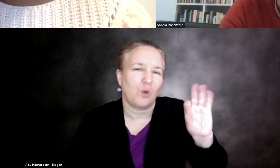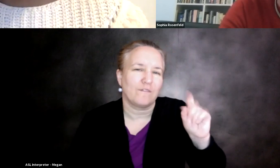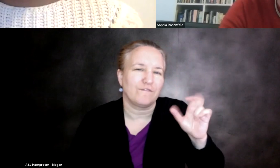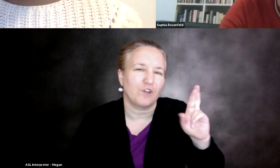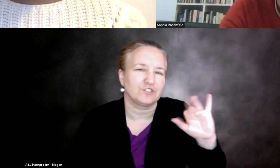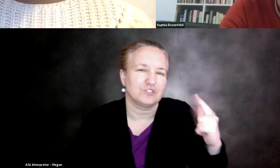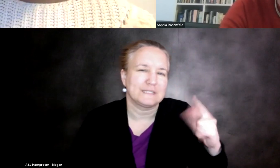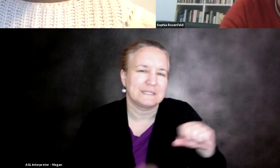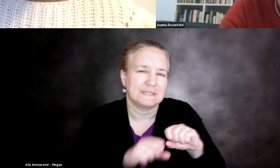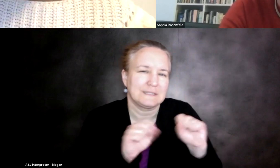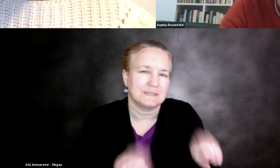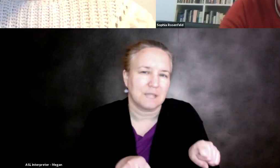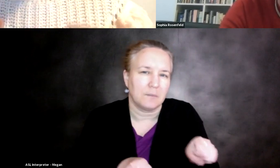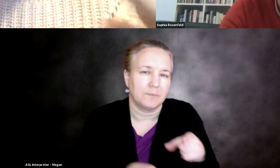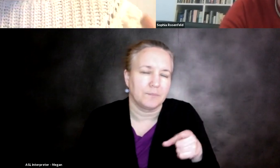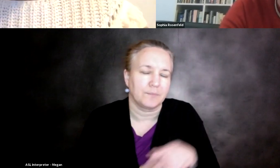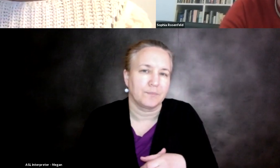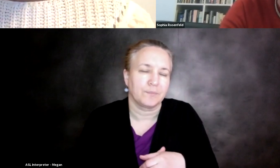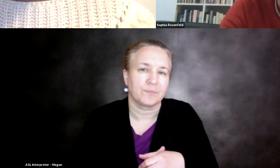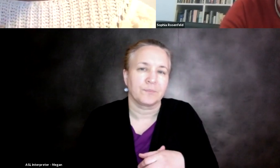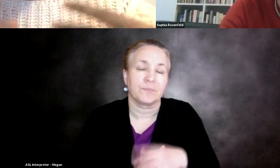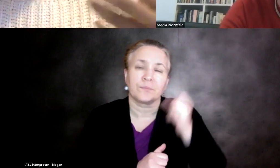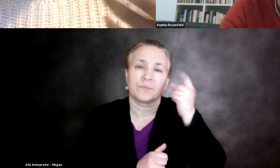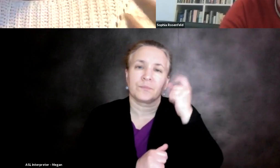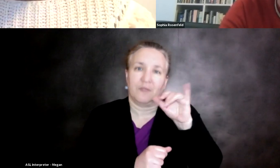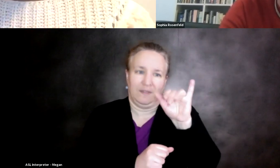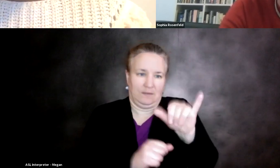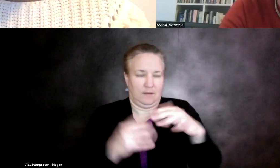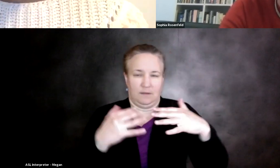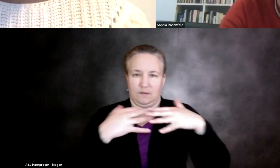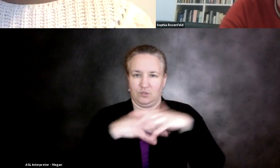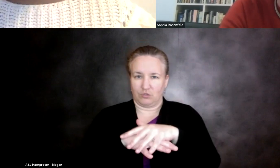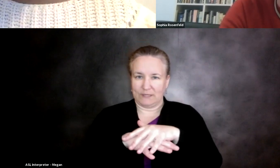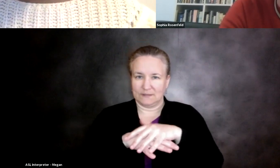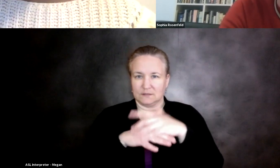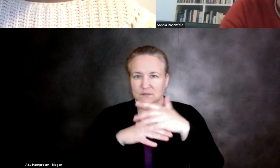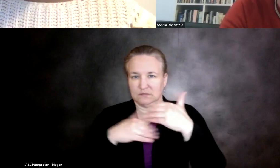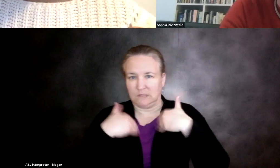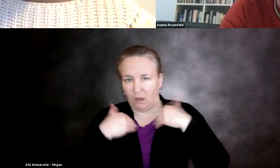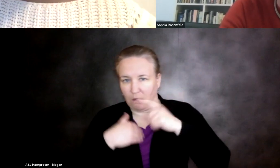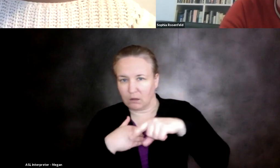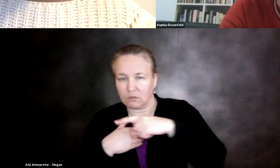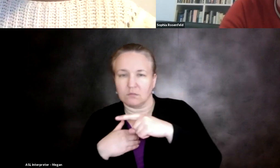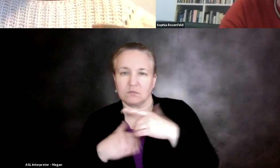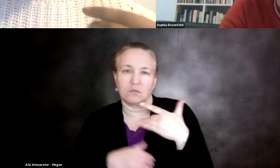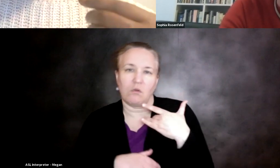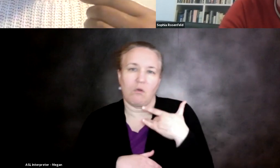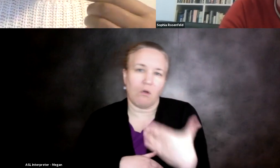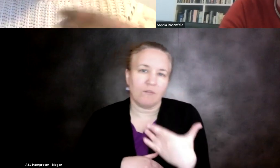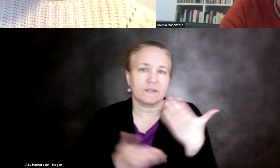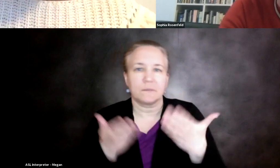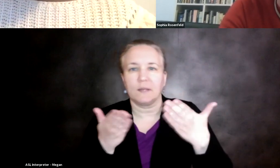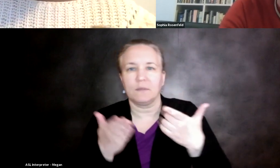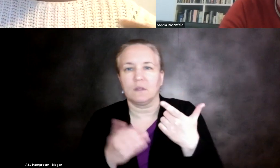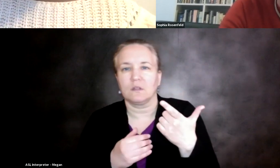that integrates young, often, maybe less wealthy,